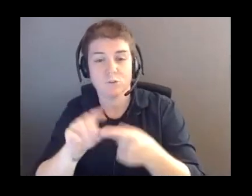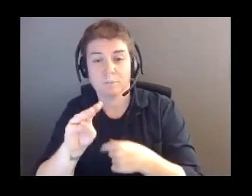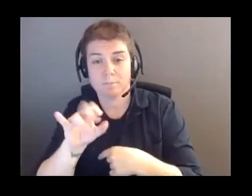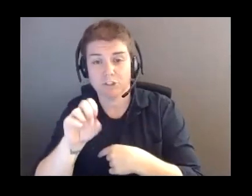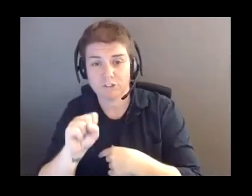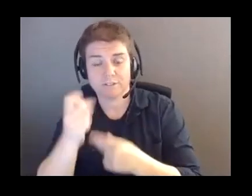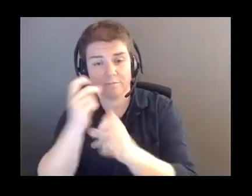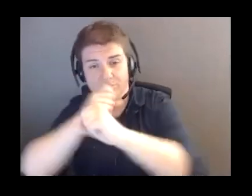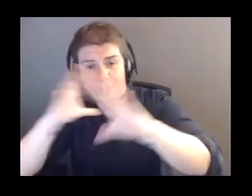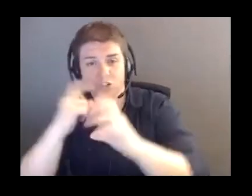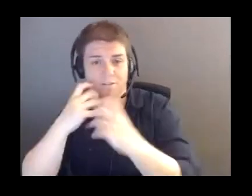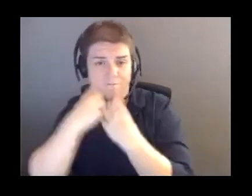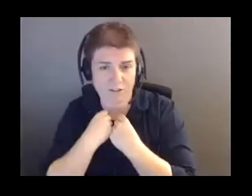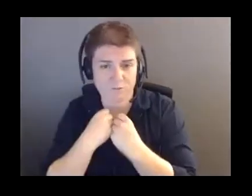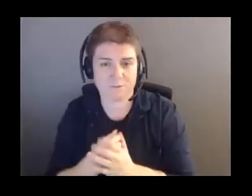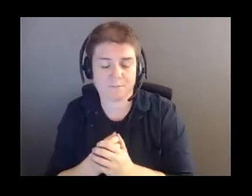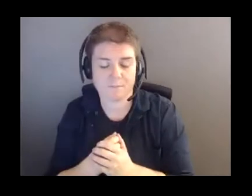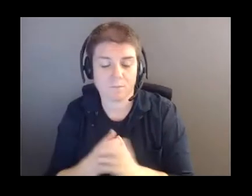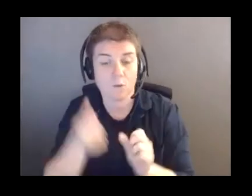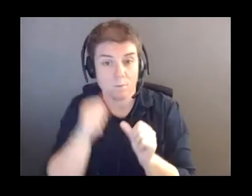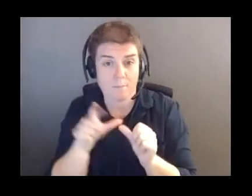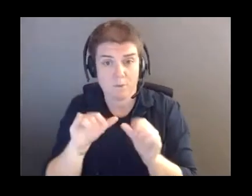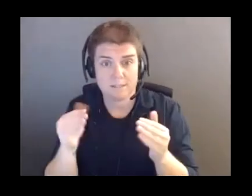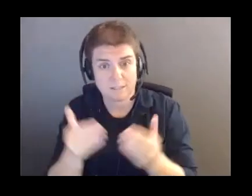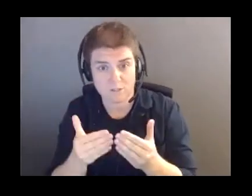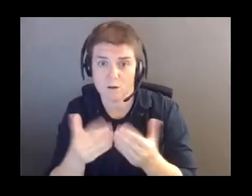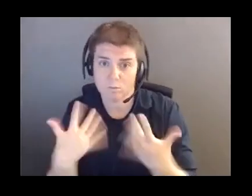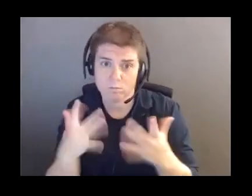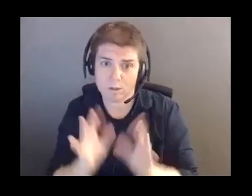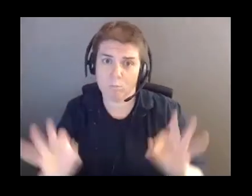Remember that this introduction provides the most significant context for how they understand